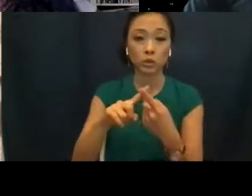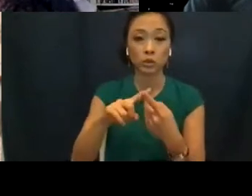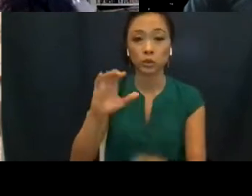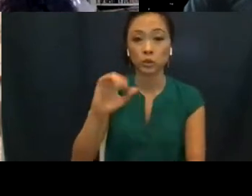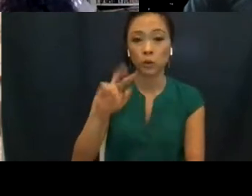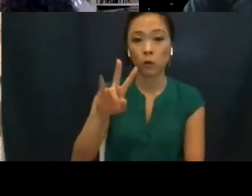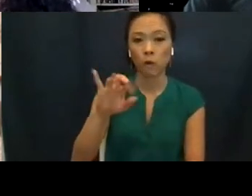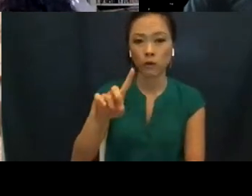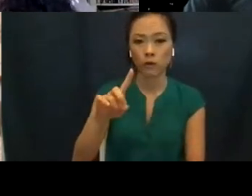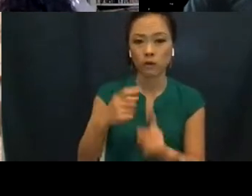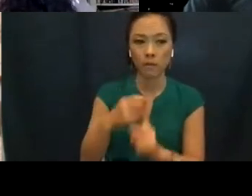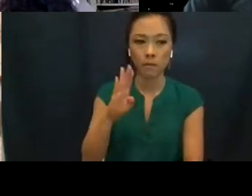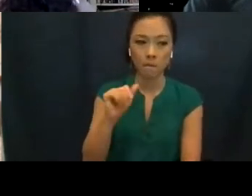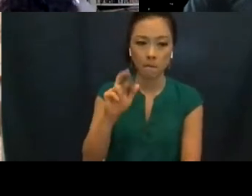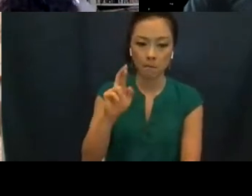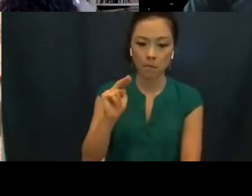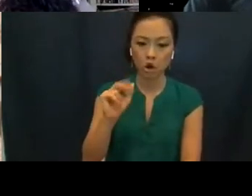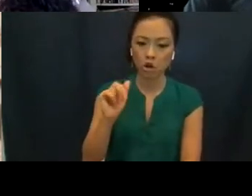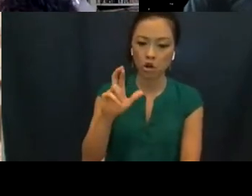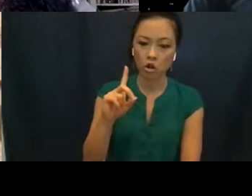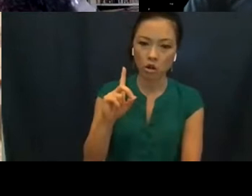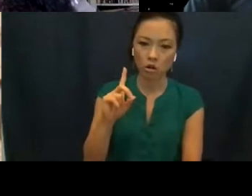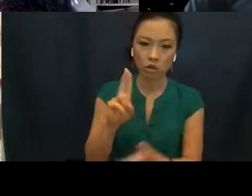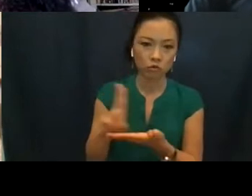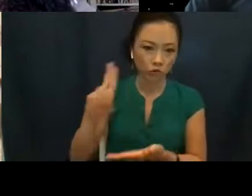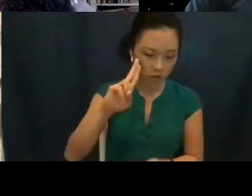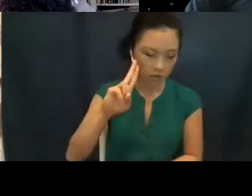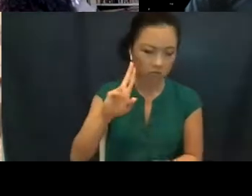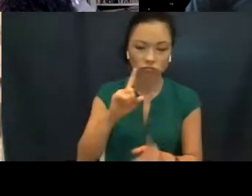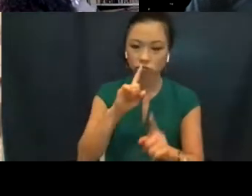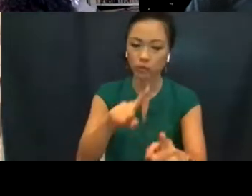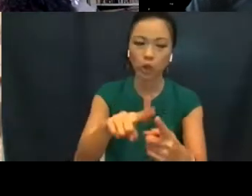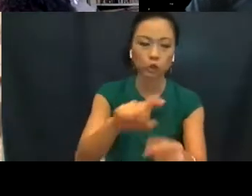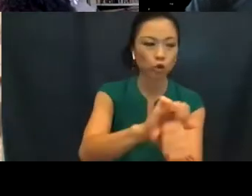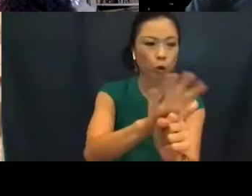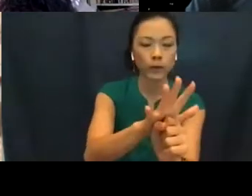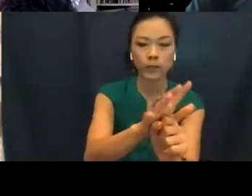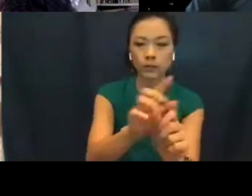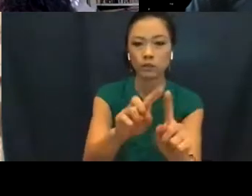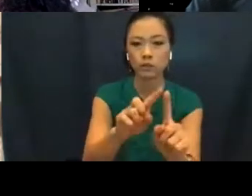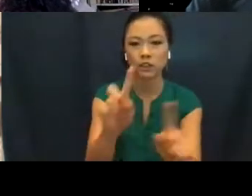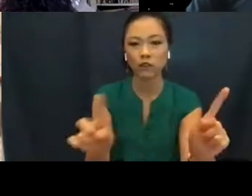in different ways. Thinking about an open virtual lab and we talked about it briefly